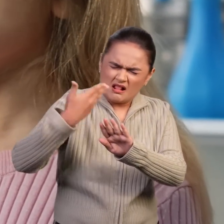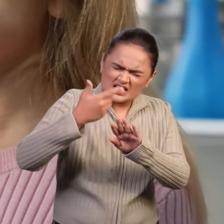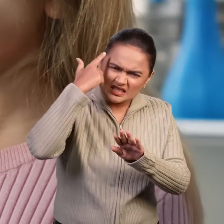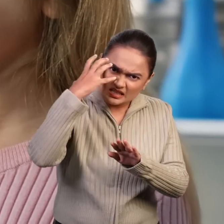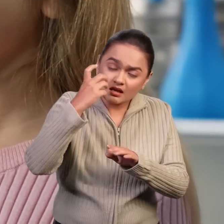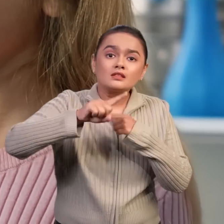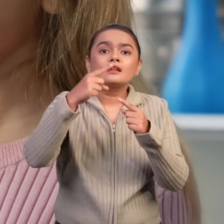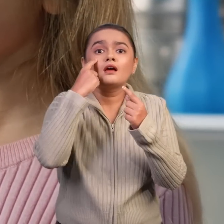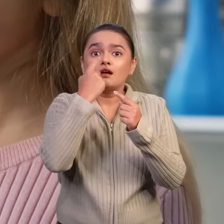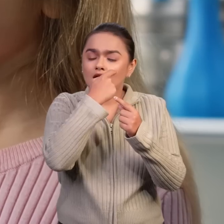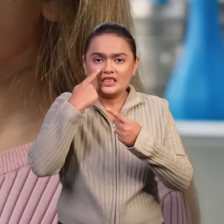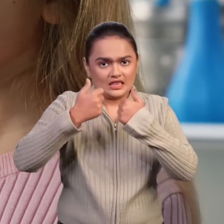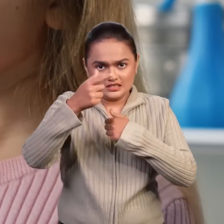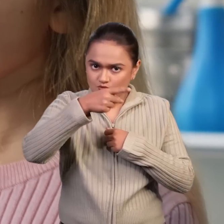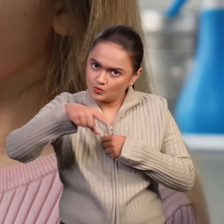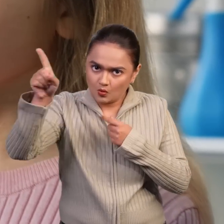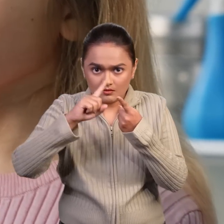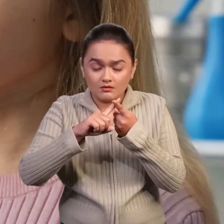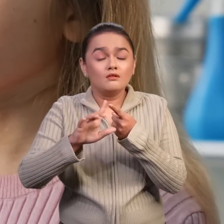standing headache is to get your eyes tested.